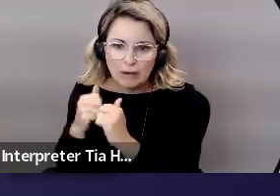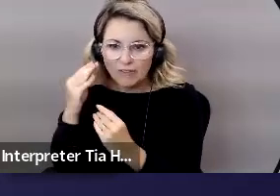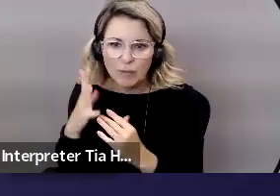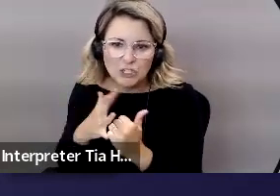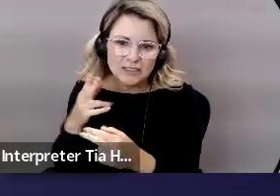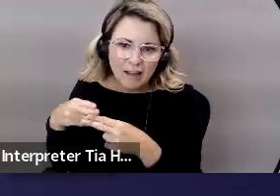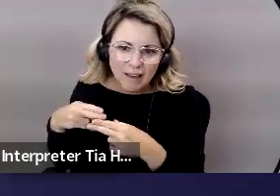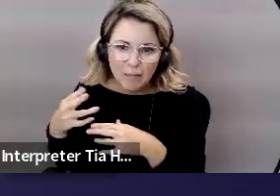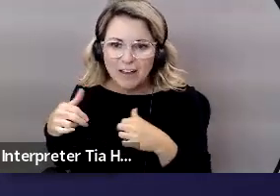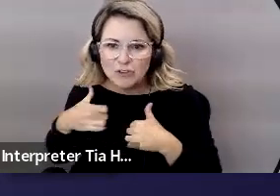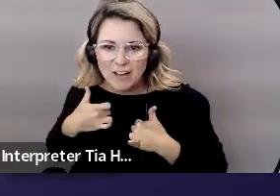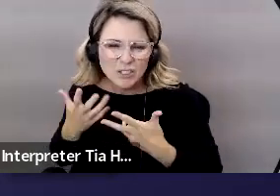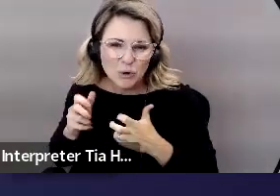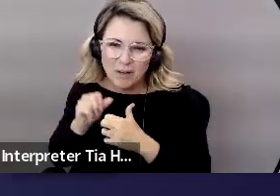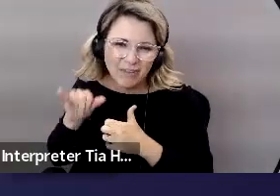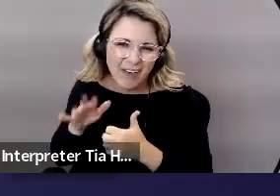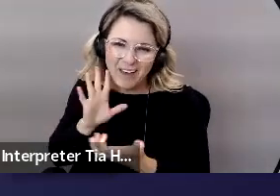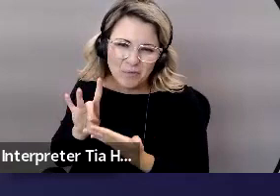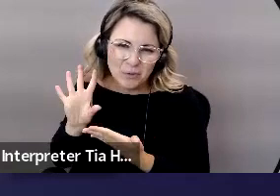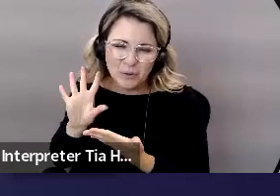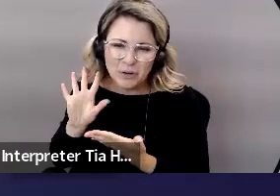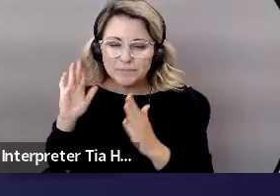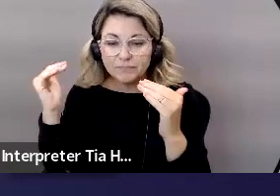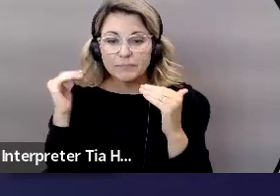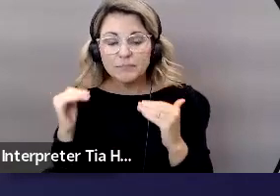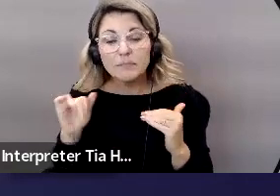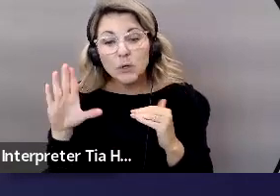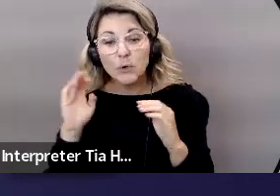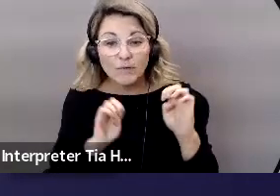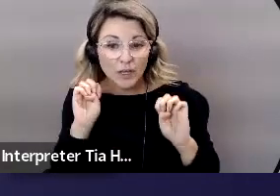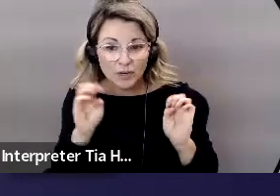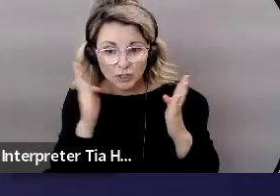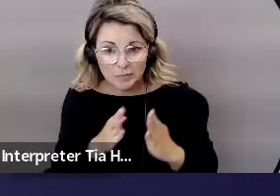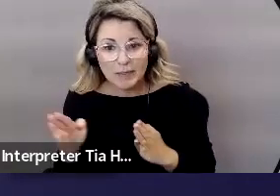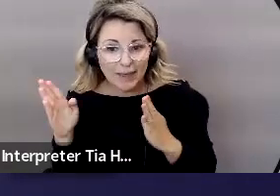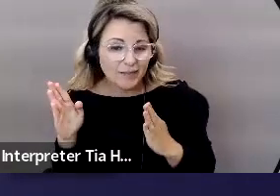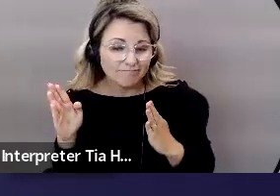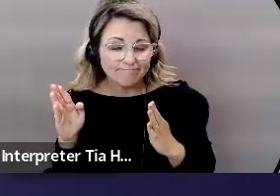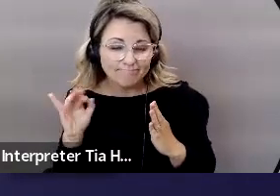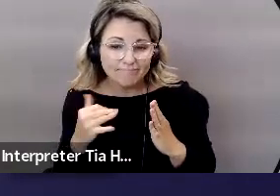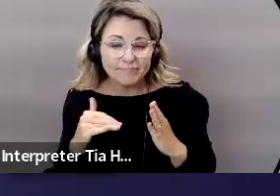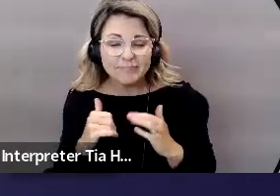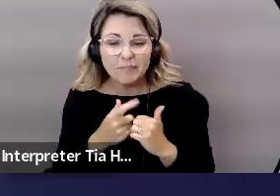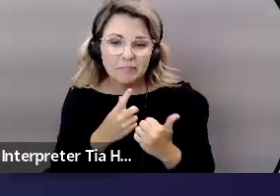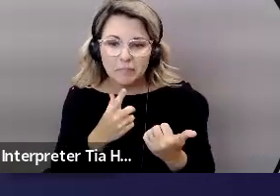going to be really important. Your evaluation plan is naturally going to be tied directly to